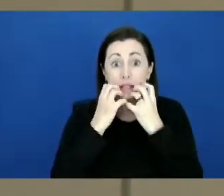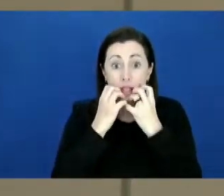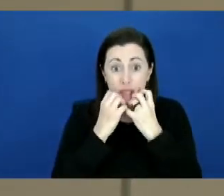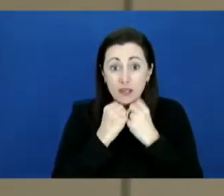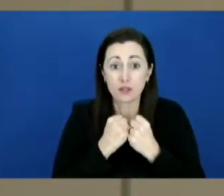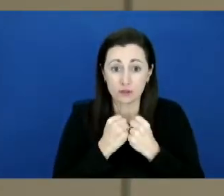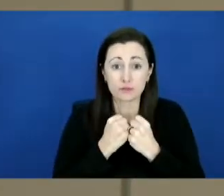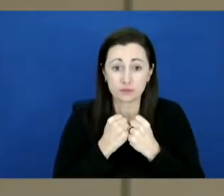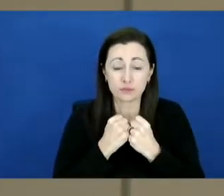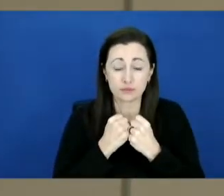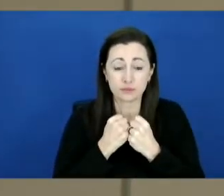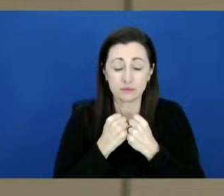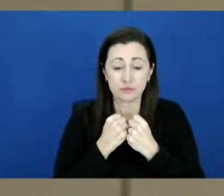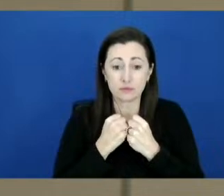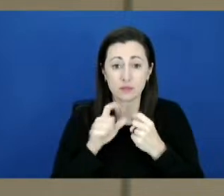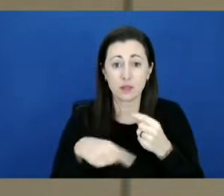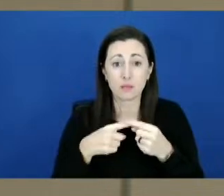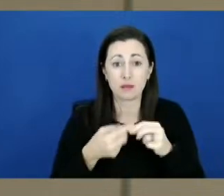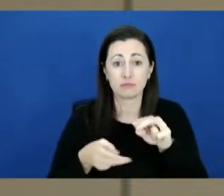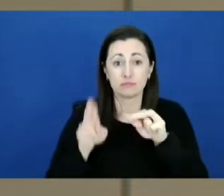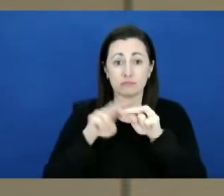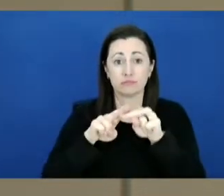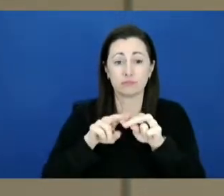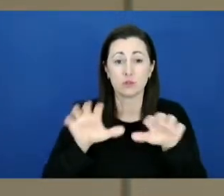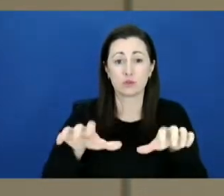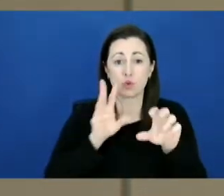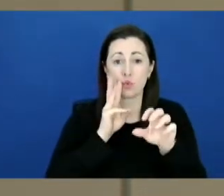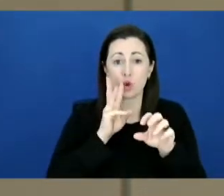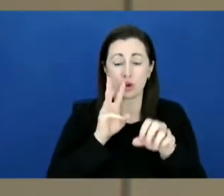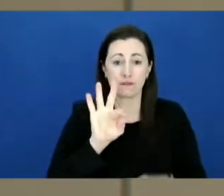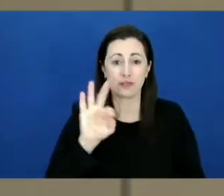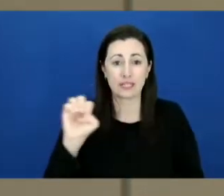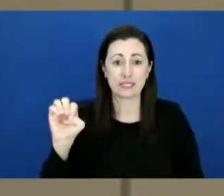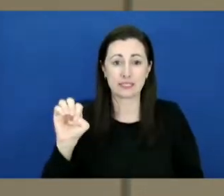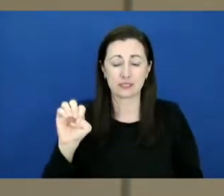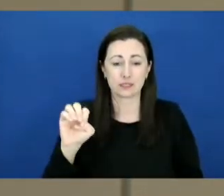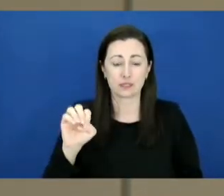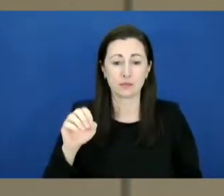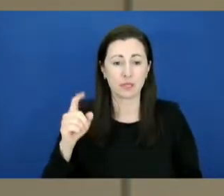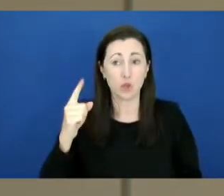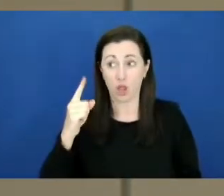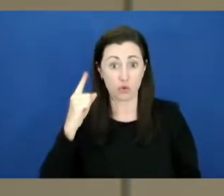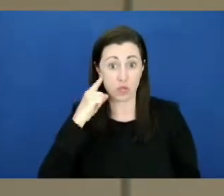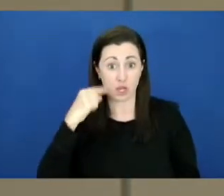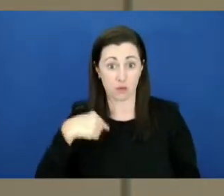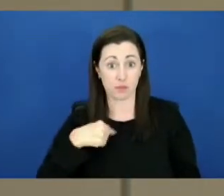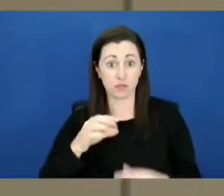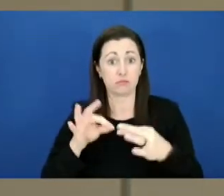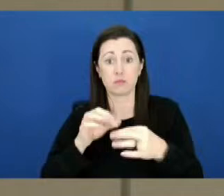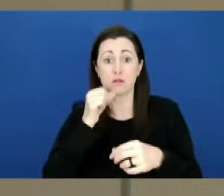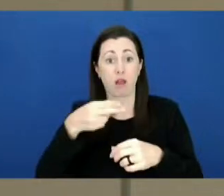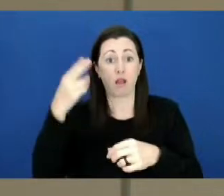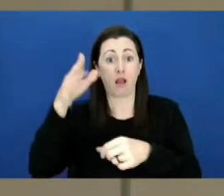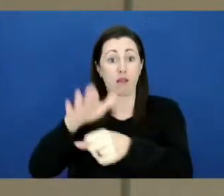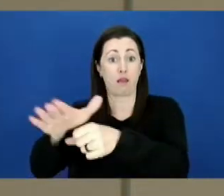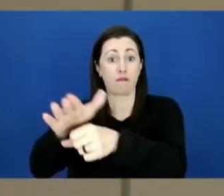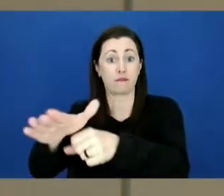TO CHANGE MY VOTE, BECAUSE I